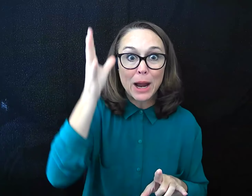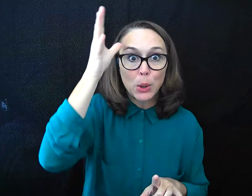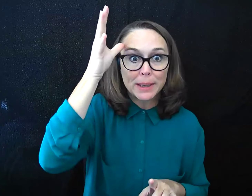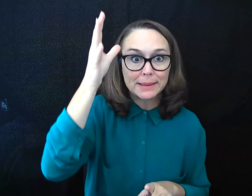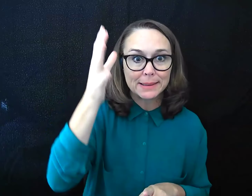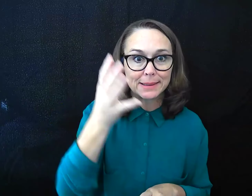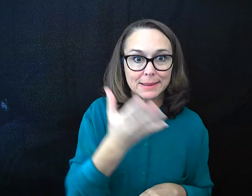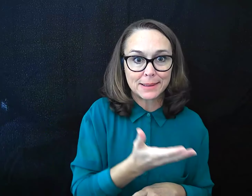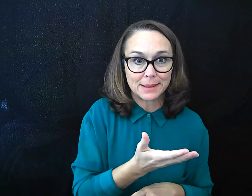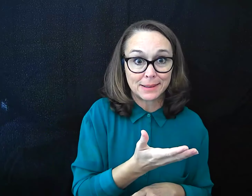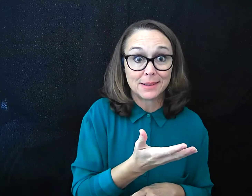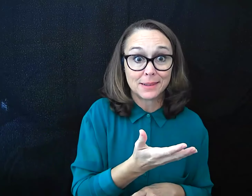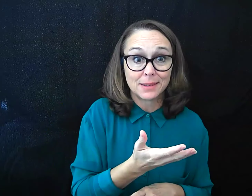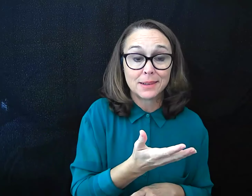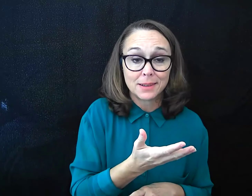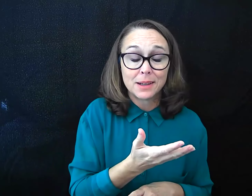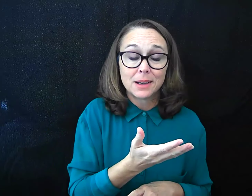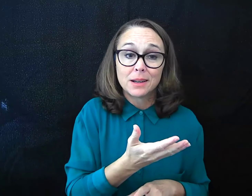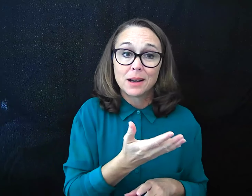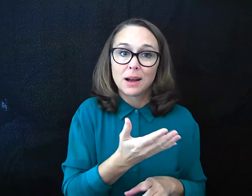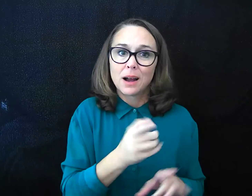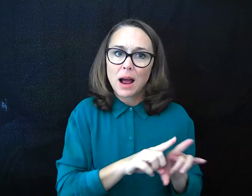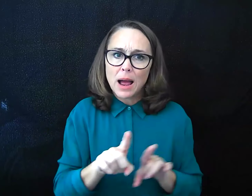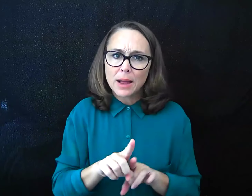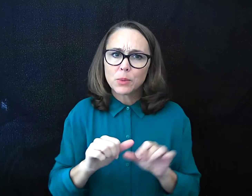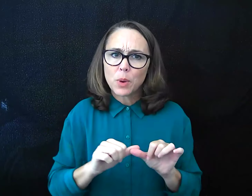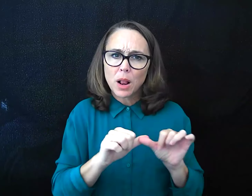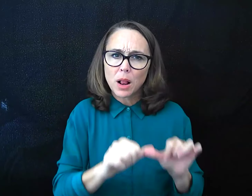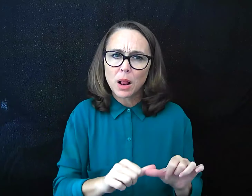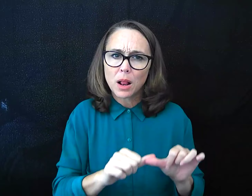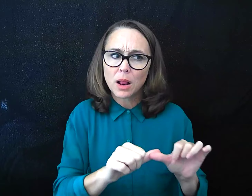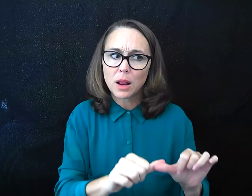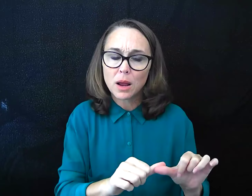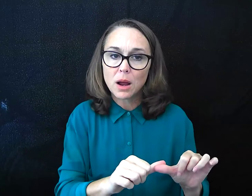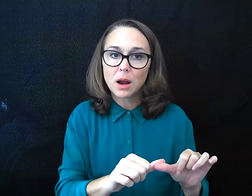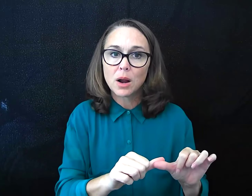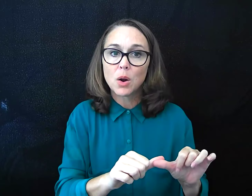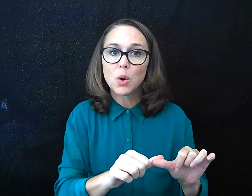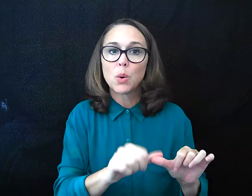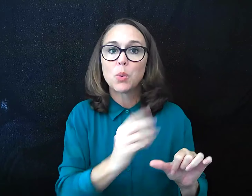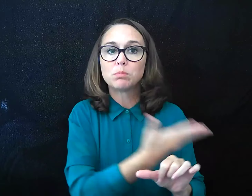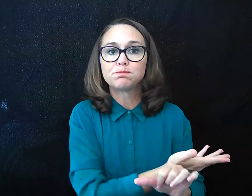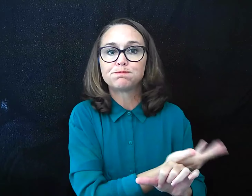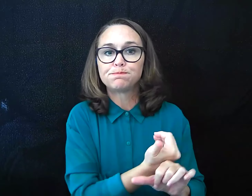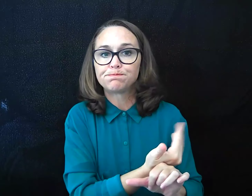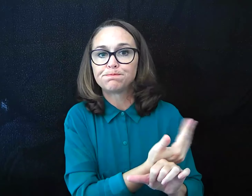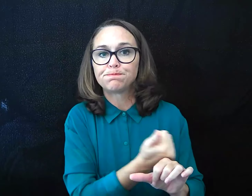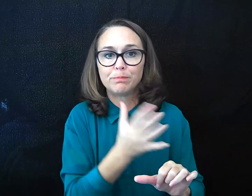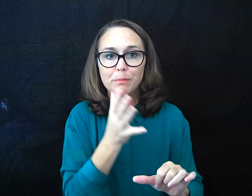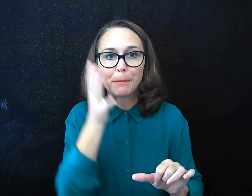and so, as we moved along, we made sure that we had parents, we were able to pay them